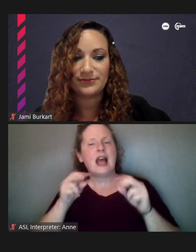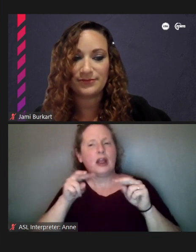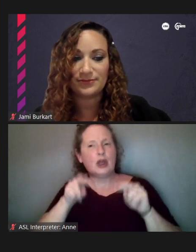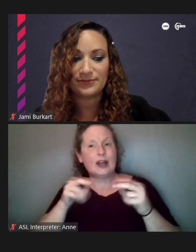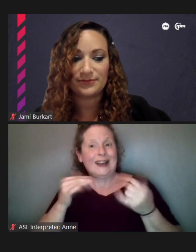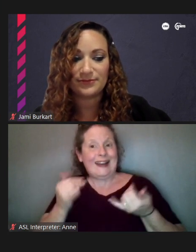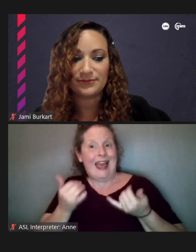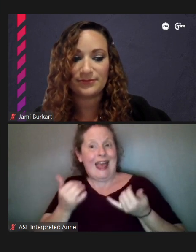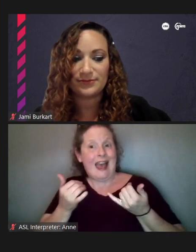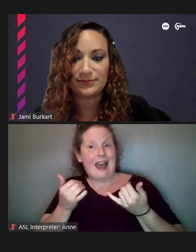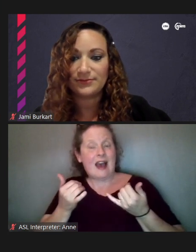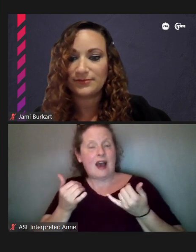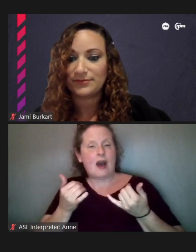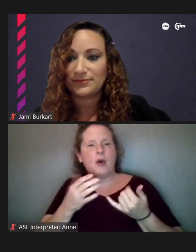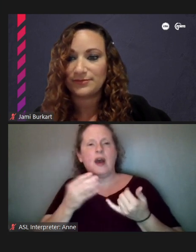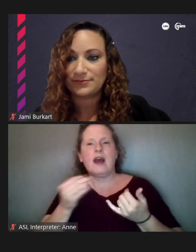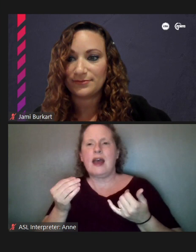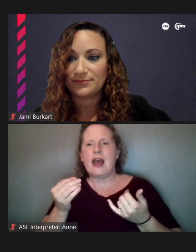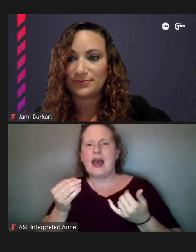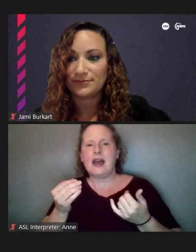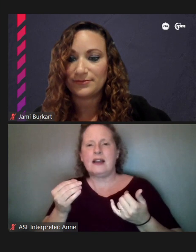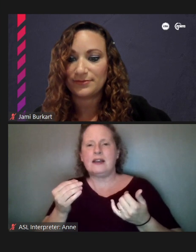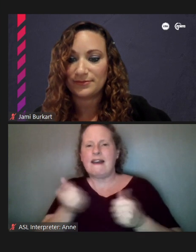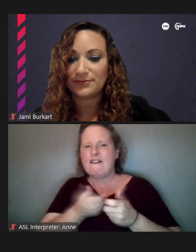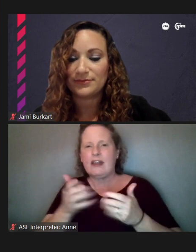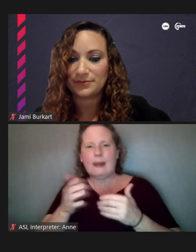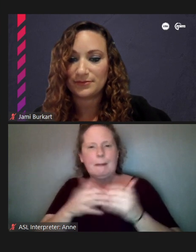with what we've built and everything that's up around this amazing neighborhood,